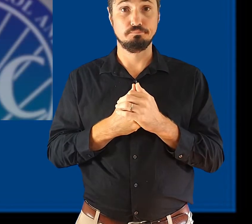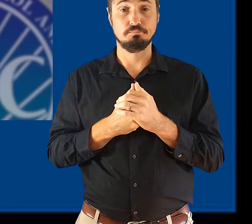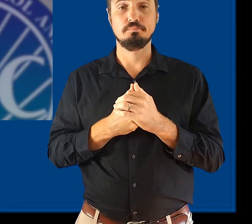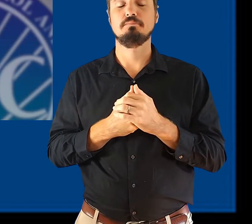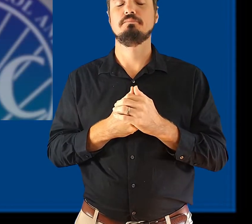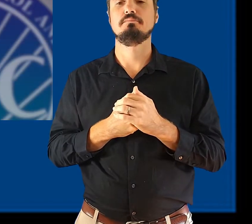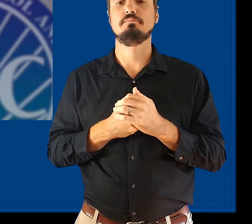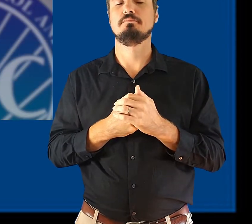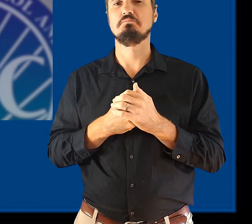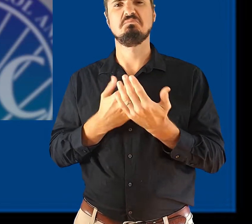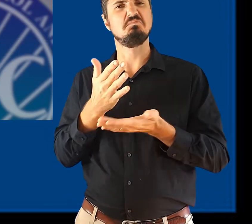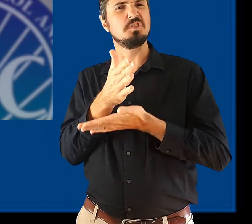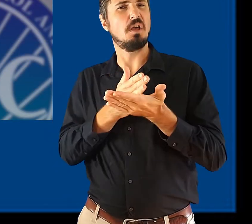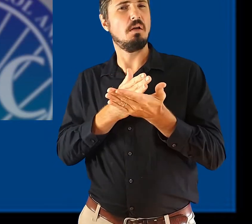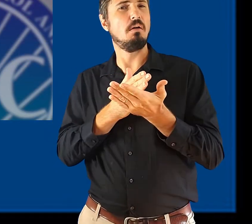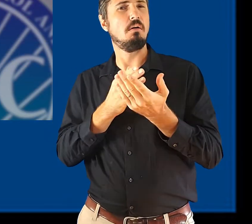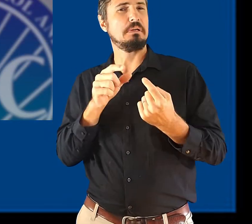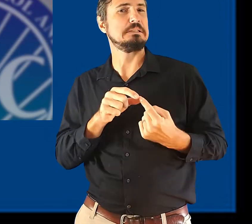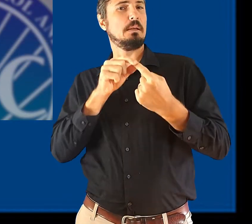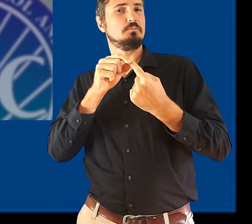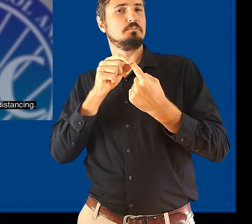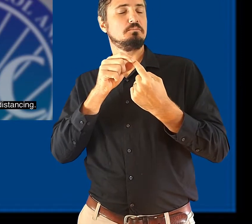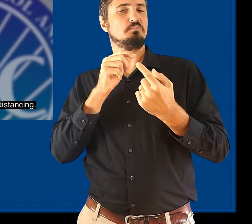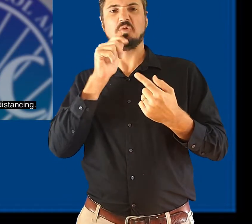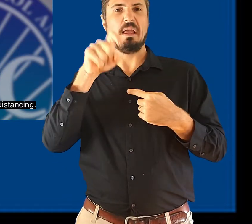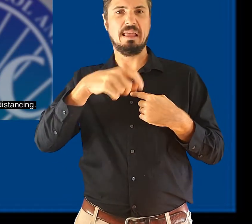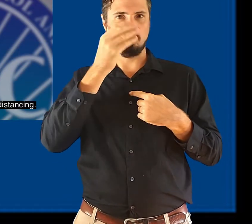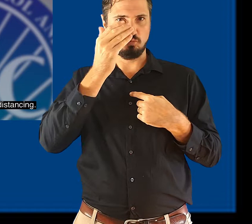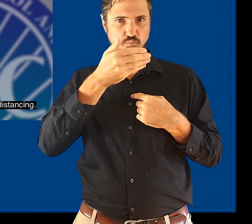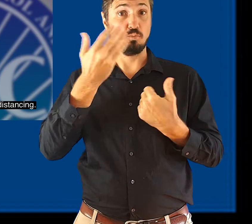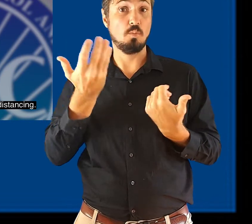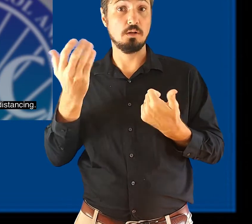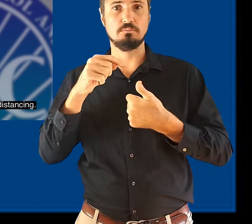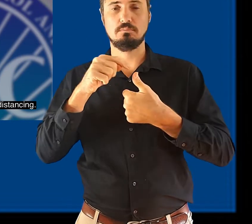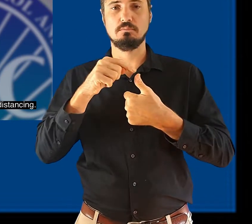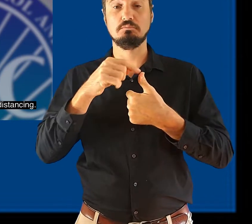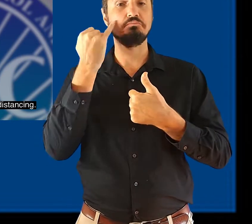Engaging in permissible outside exercise, so long as you are practicing social distancing.